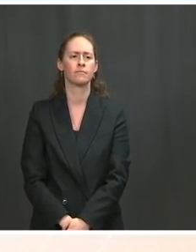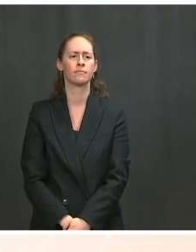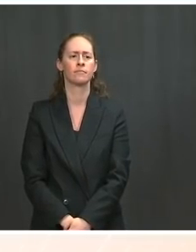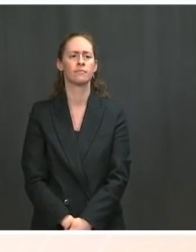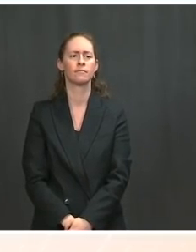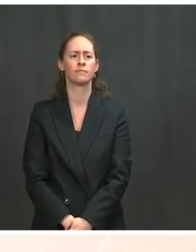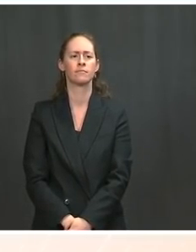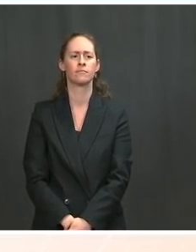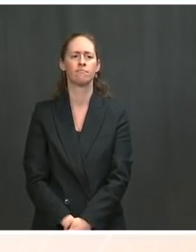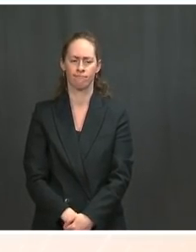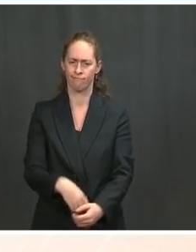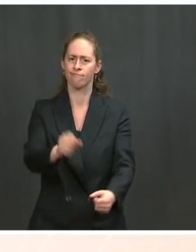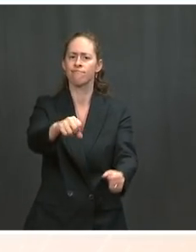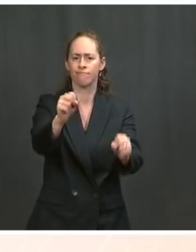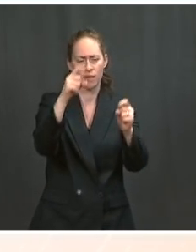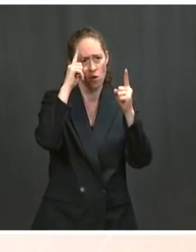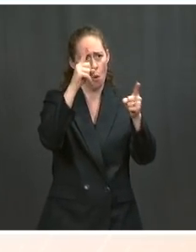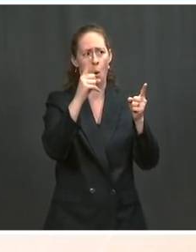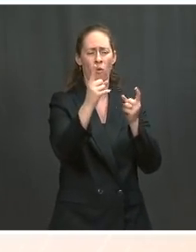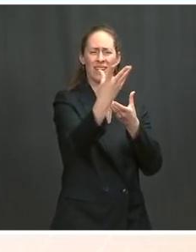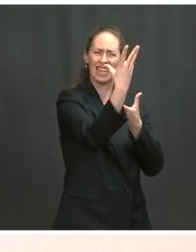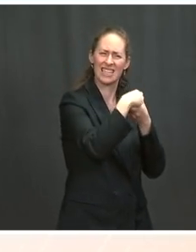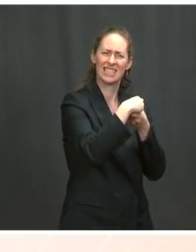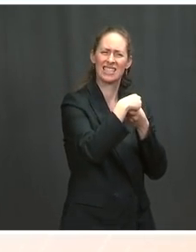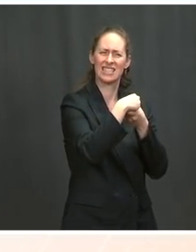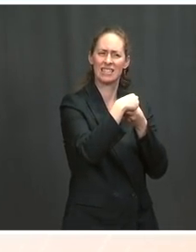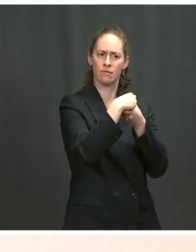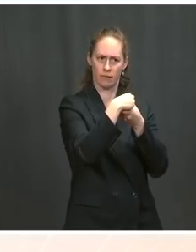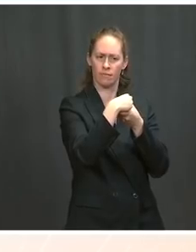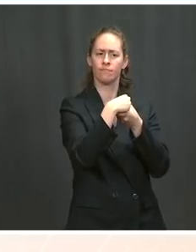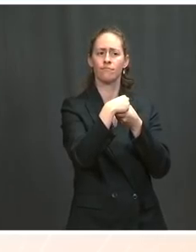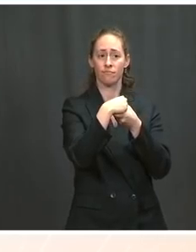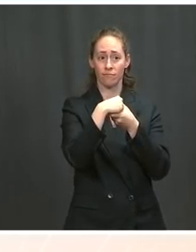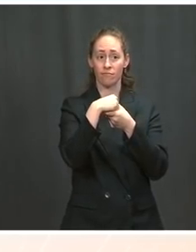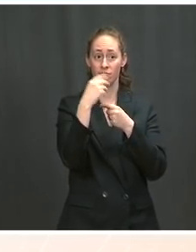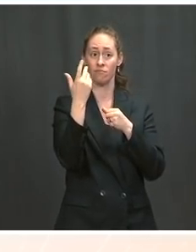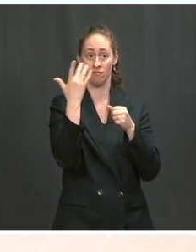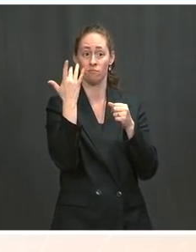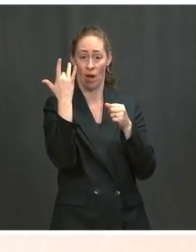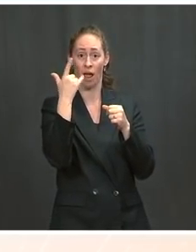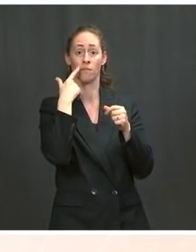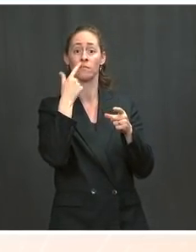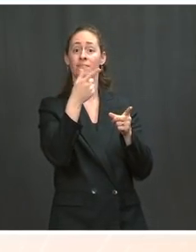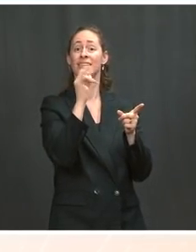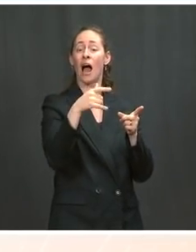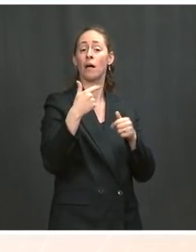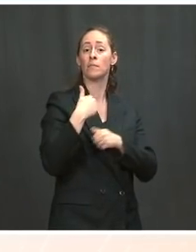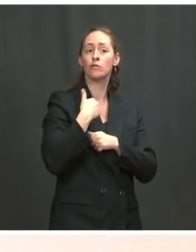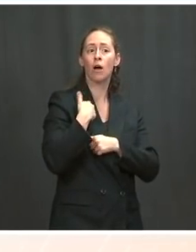to end the scourge of sexual assault in the military, underlining that sexual assault is repugnant at any time,